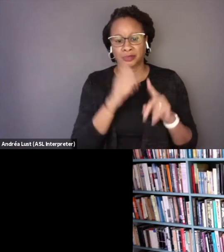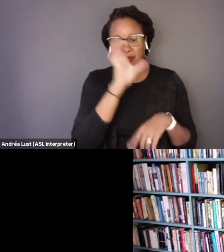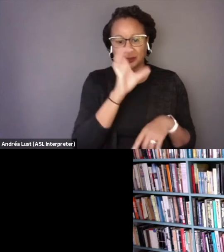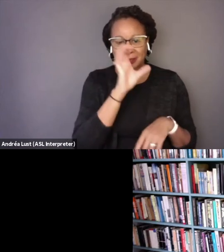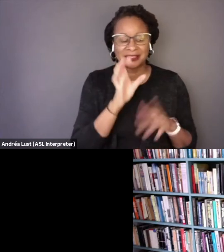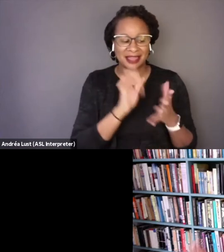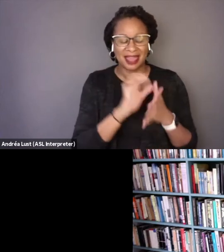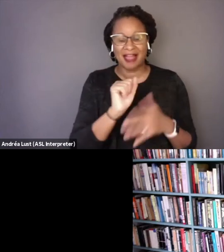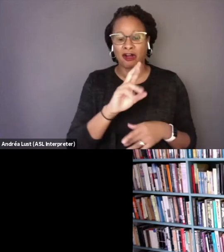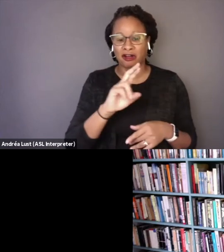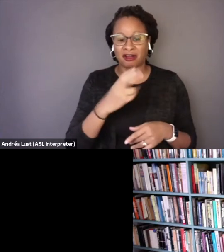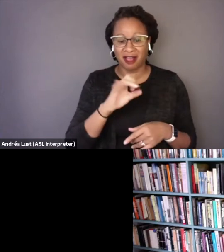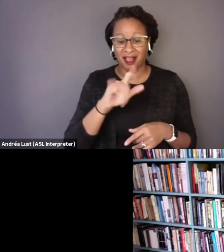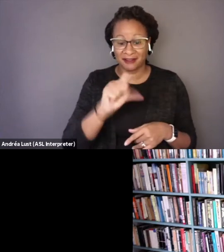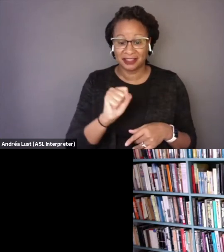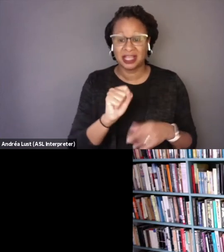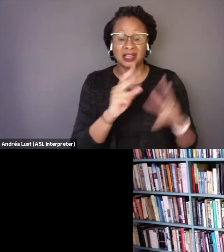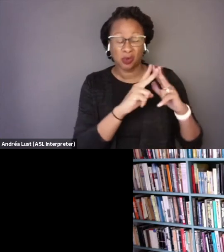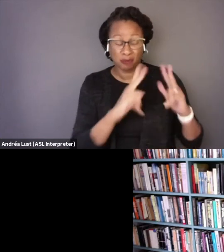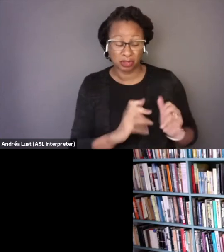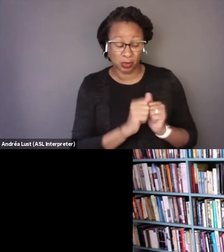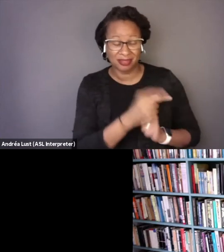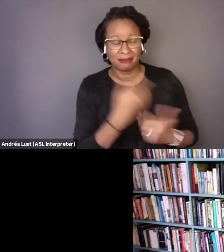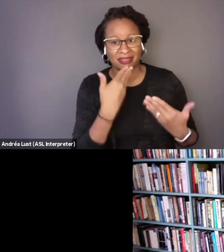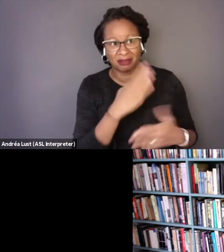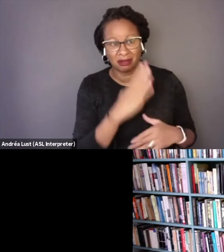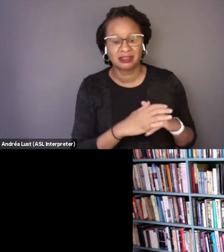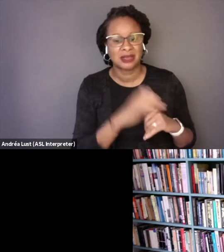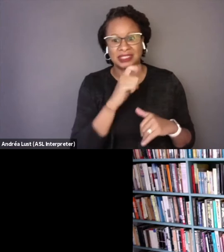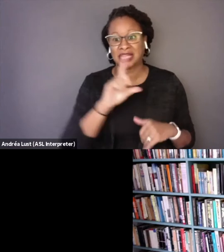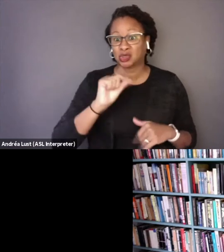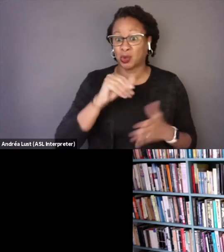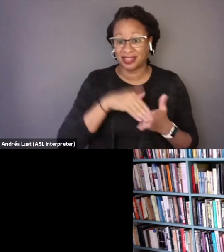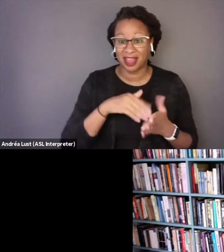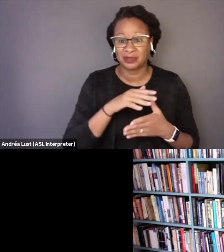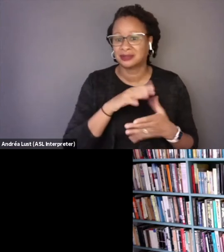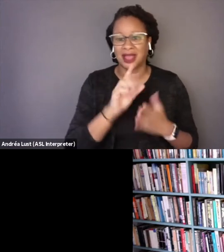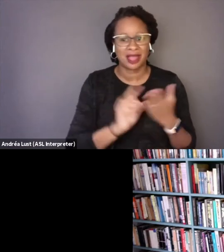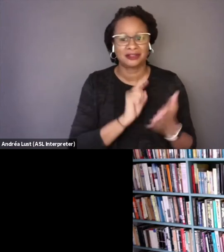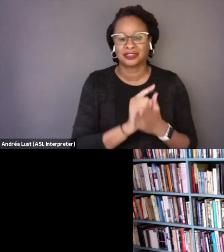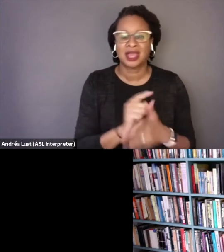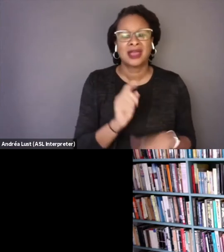But thankfully for that partnership with that archivist, it wasn't 20,000 hours of footage, it was five, 600.